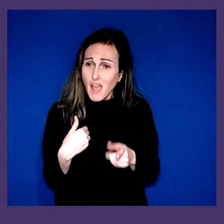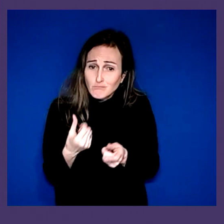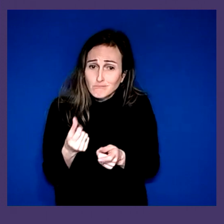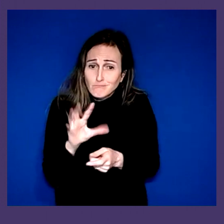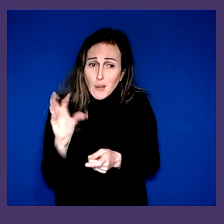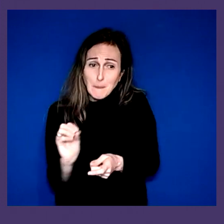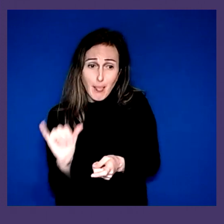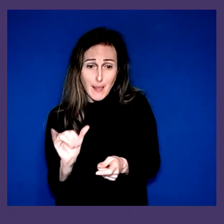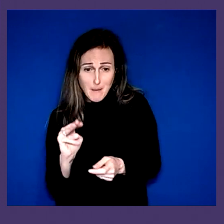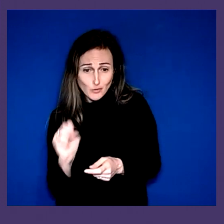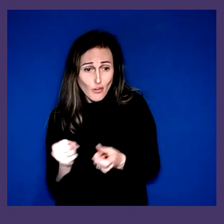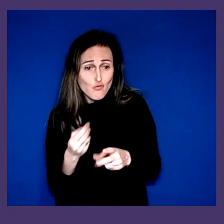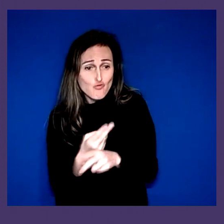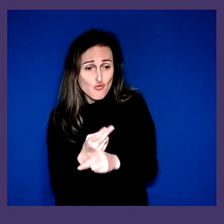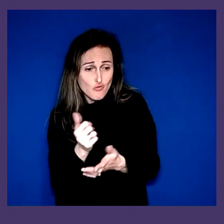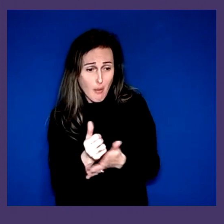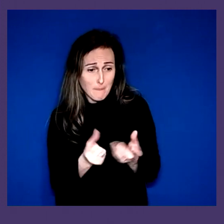their customers who are blind or have low vision.